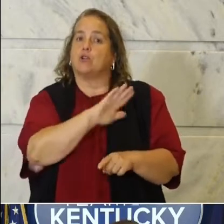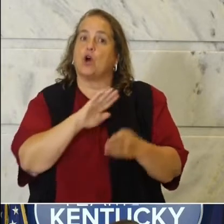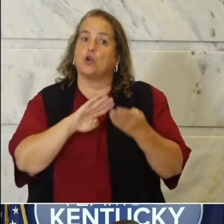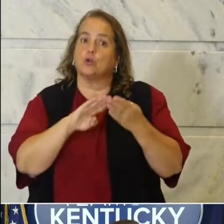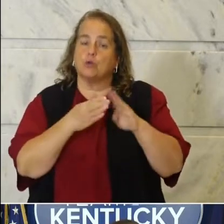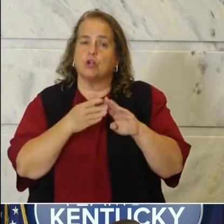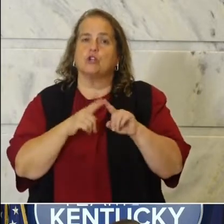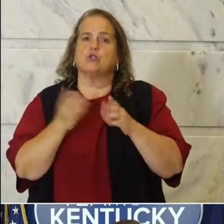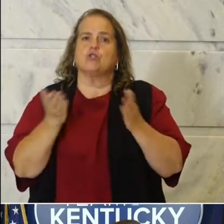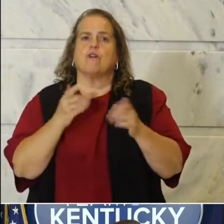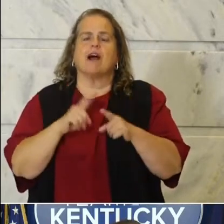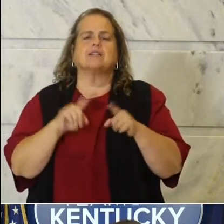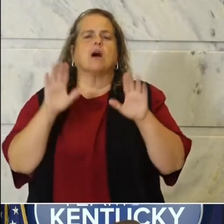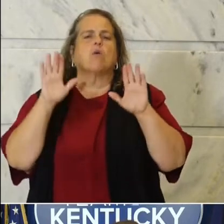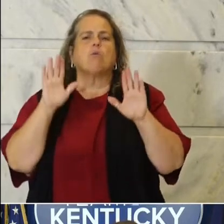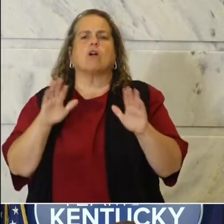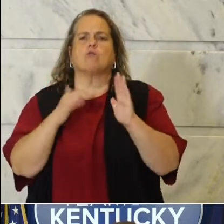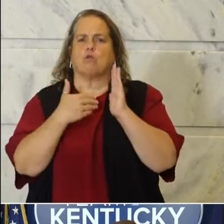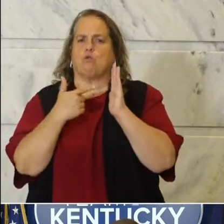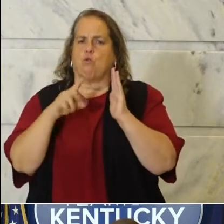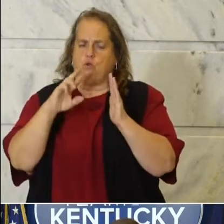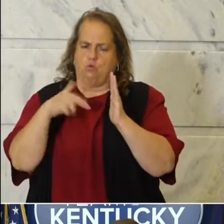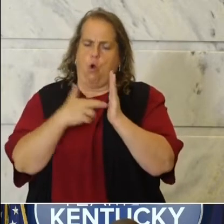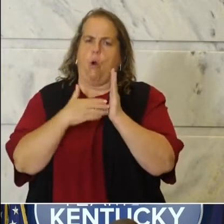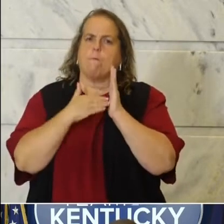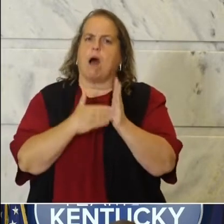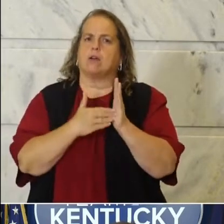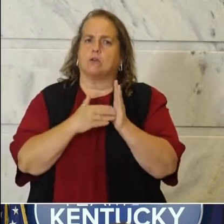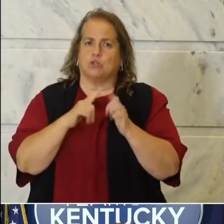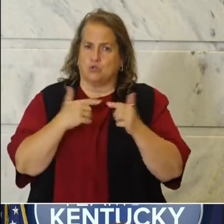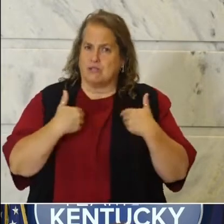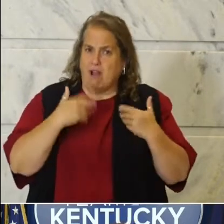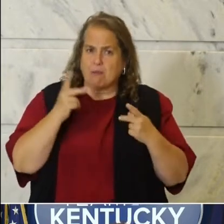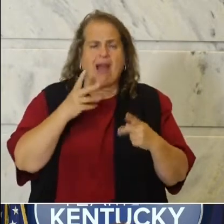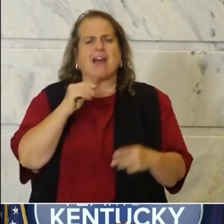role model not just the young people, but all people about what we need to do